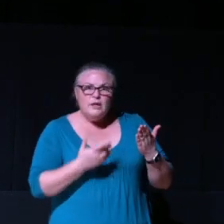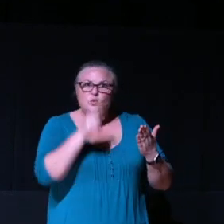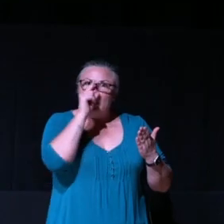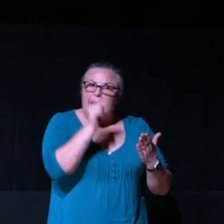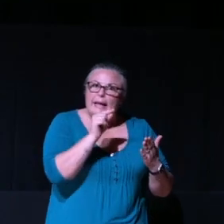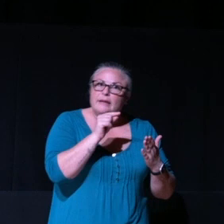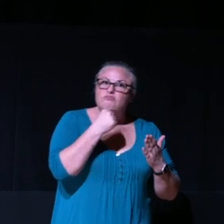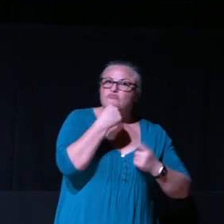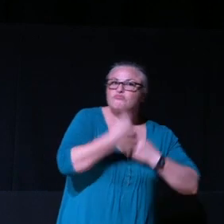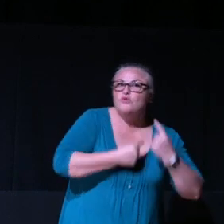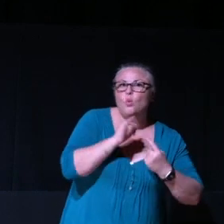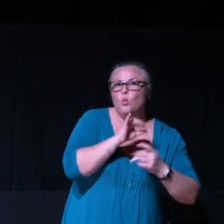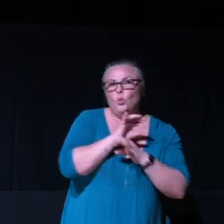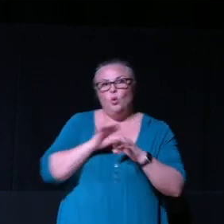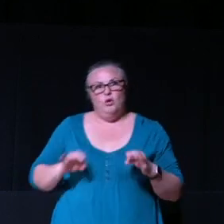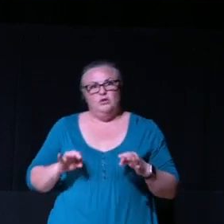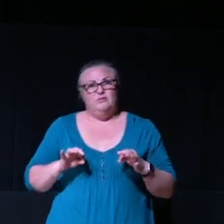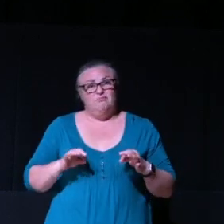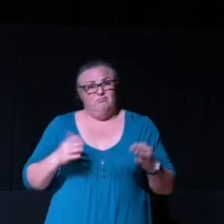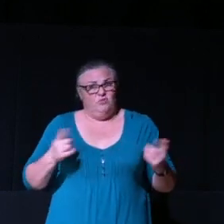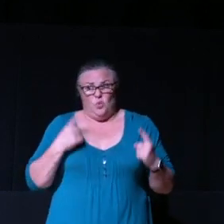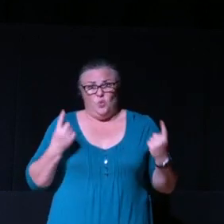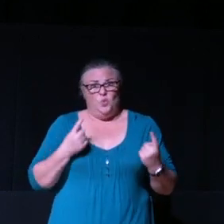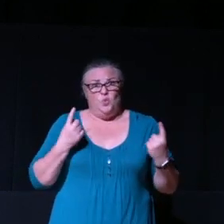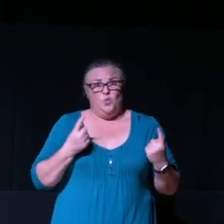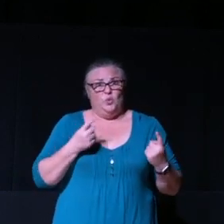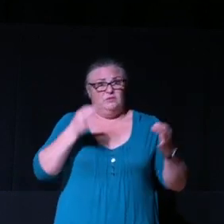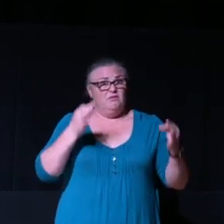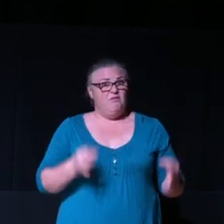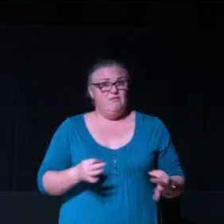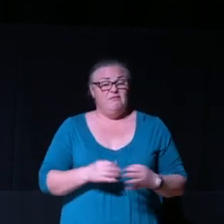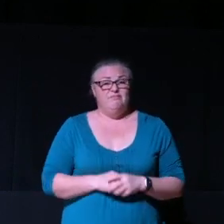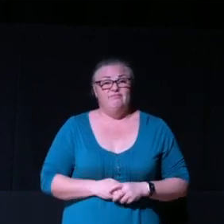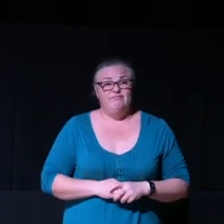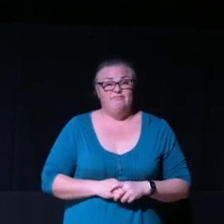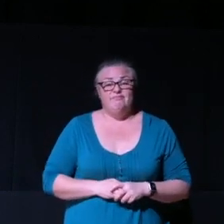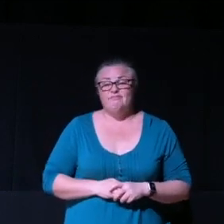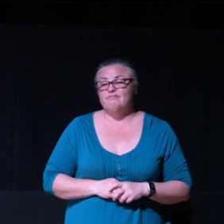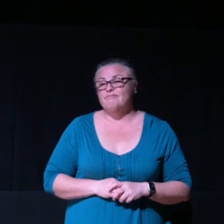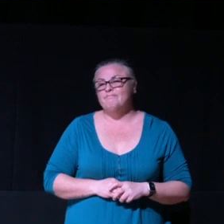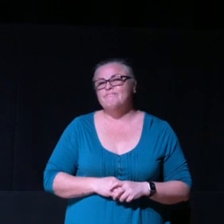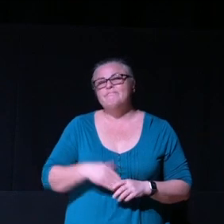I guess when you're writing a play or thinking about art, you're probably being quite